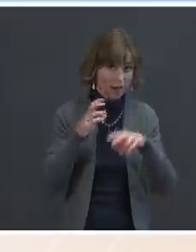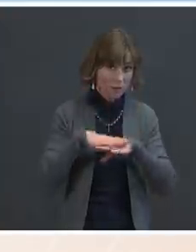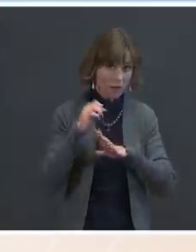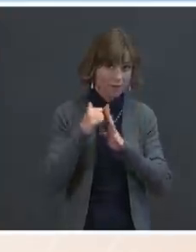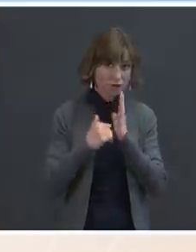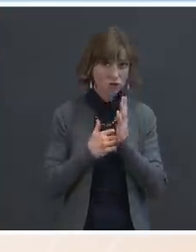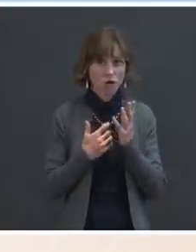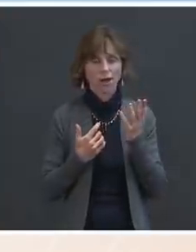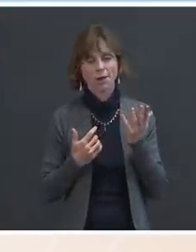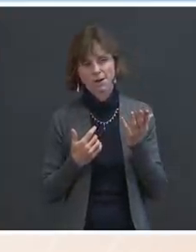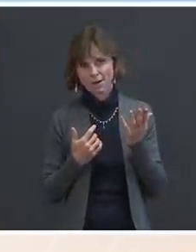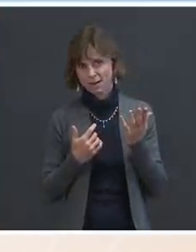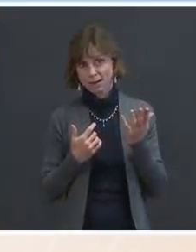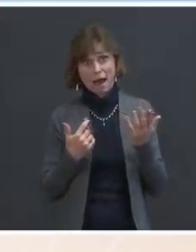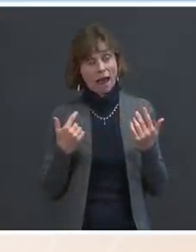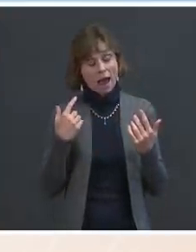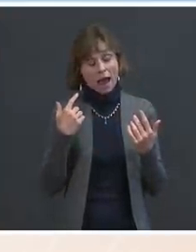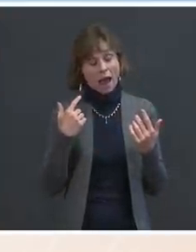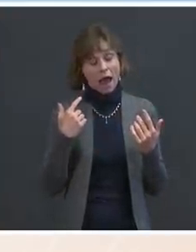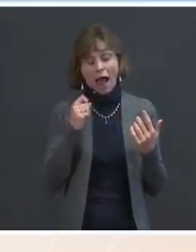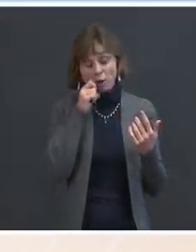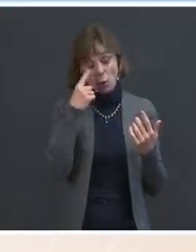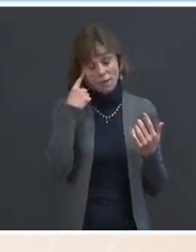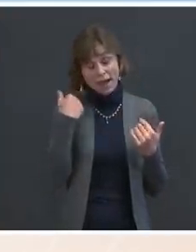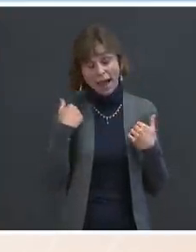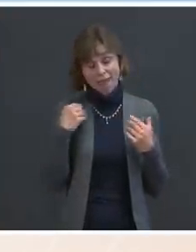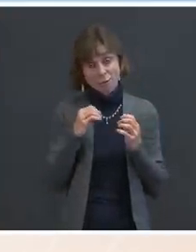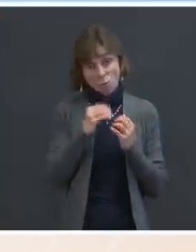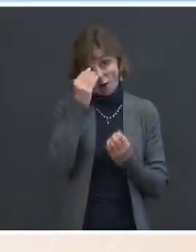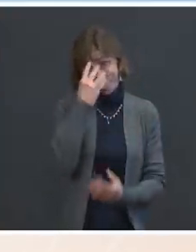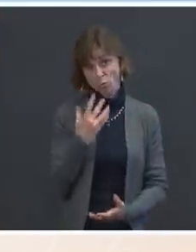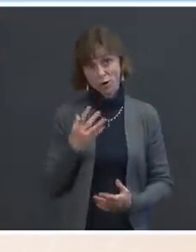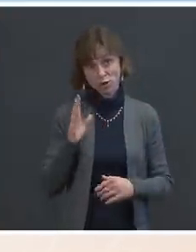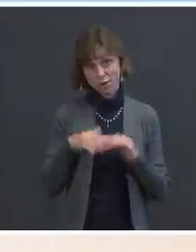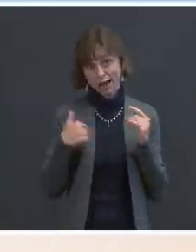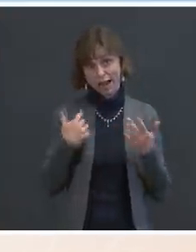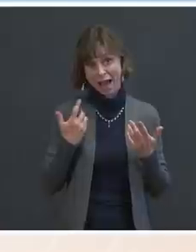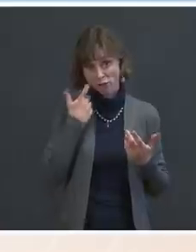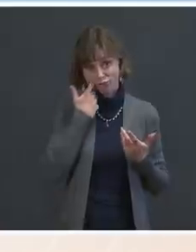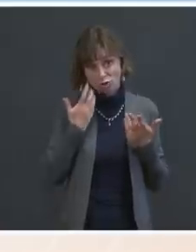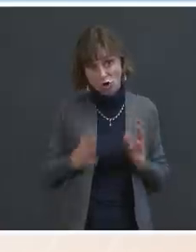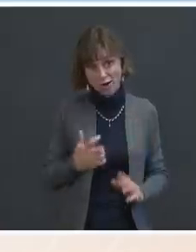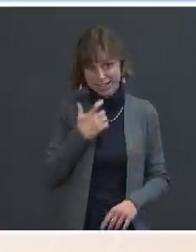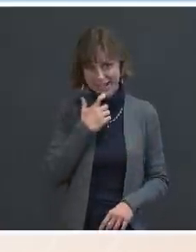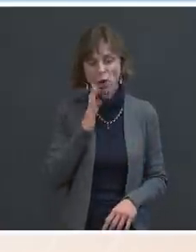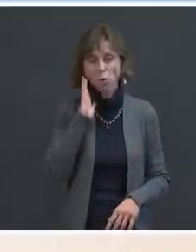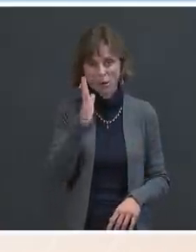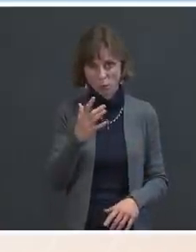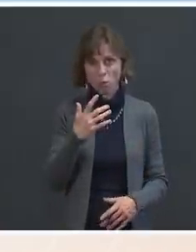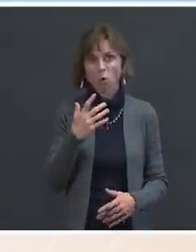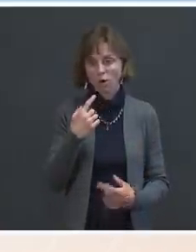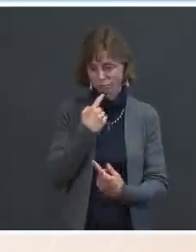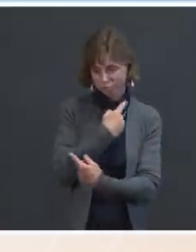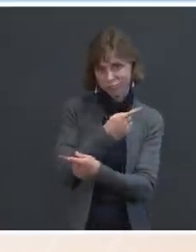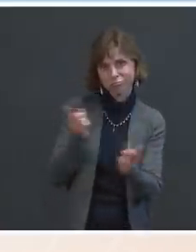Ms. Psaki: I don't think I have more to preview than what we've already offered. We will, of course, have a readout when the meeting concludes. There are a range of topics on the minds